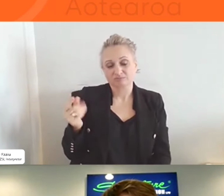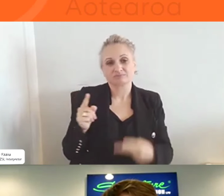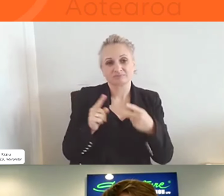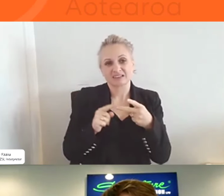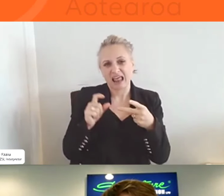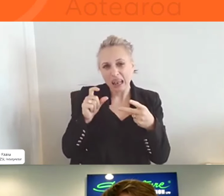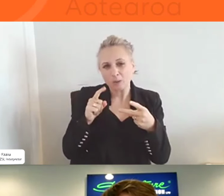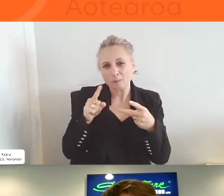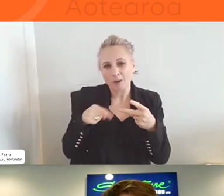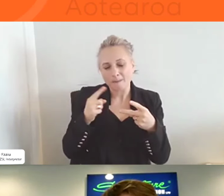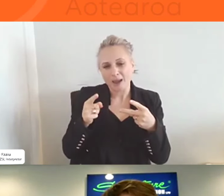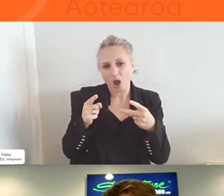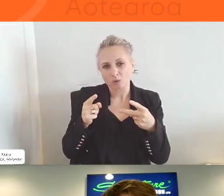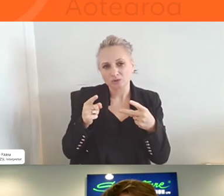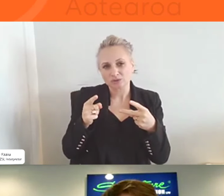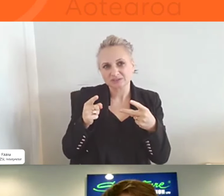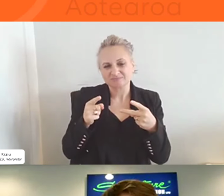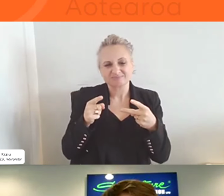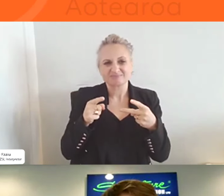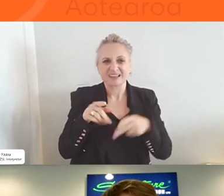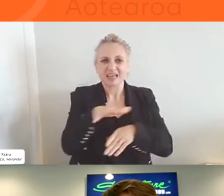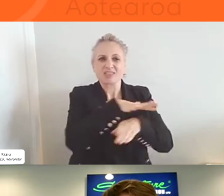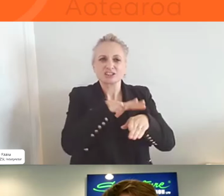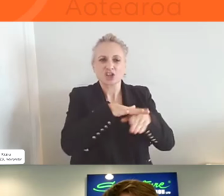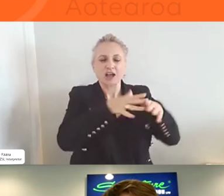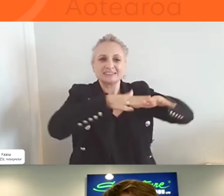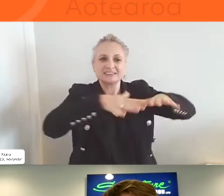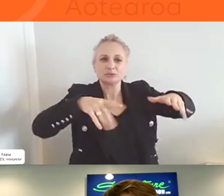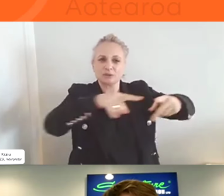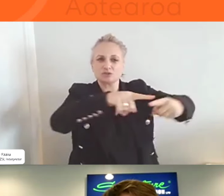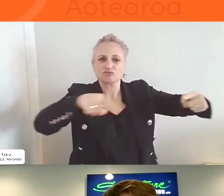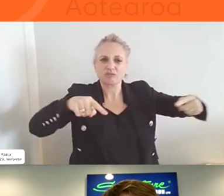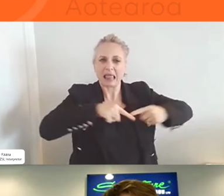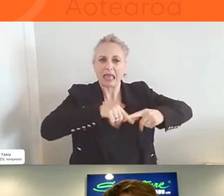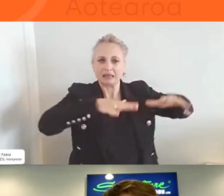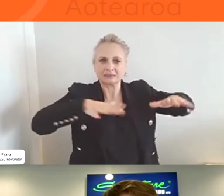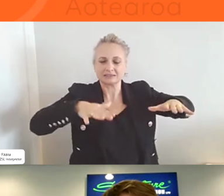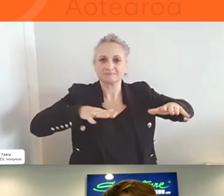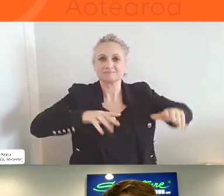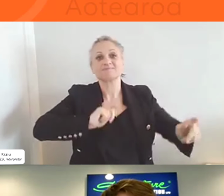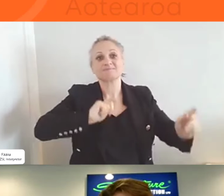the site in terms of geotechnical. They seem to be major barriers.